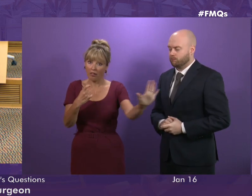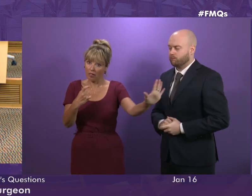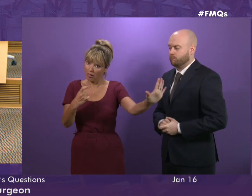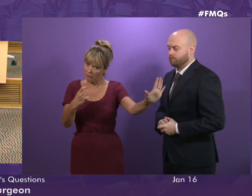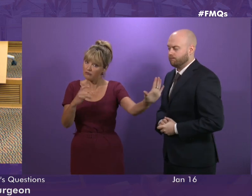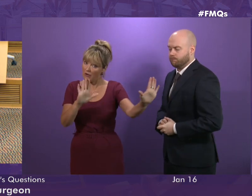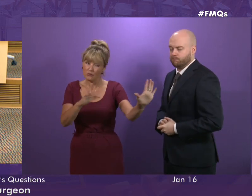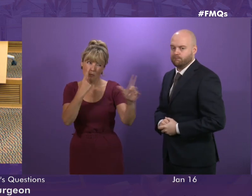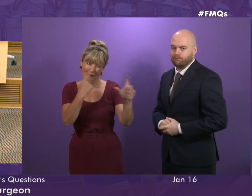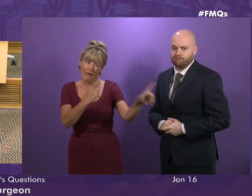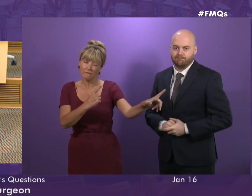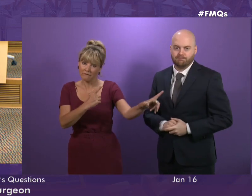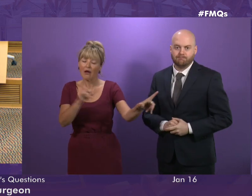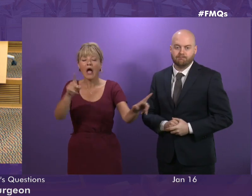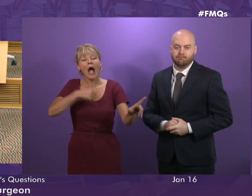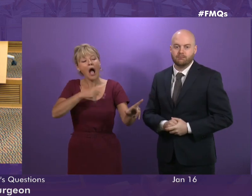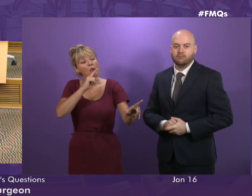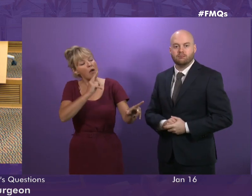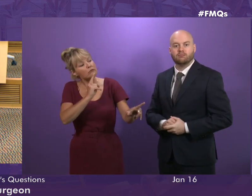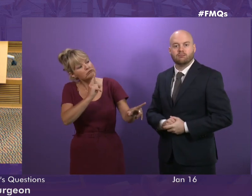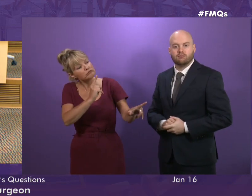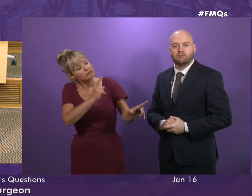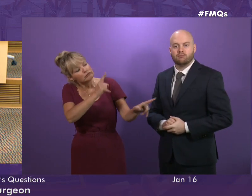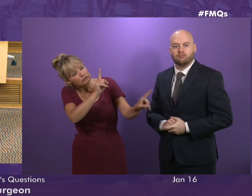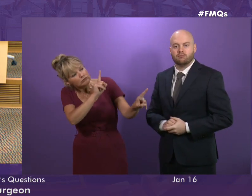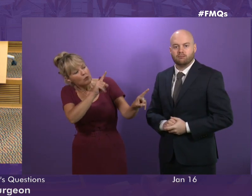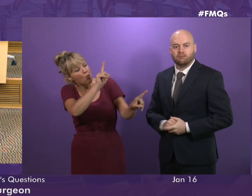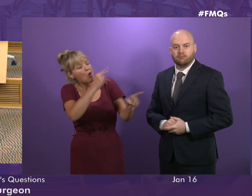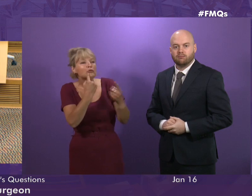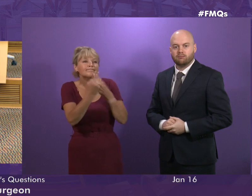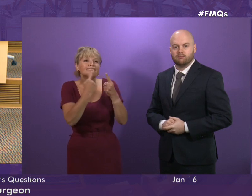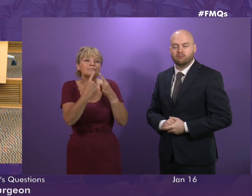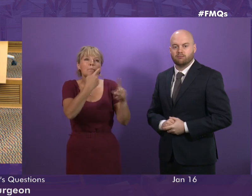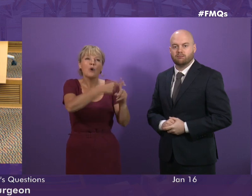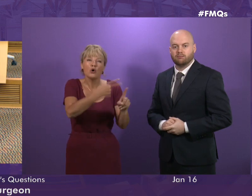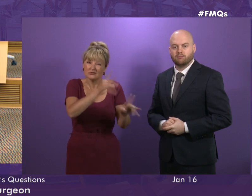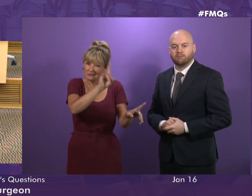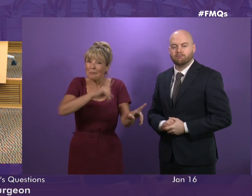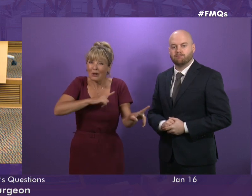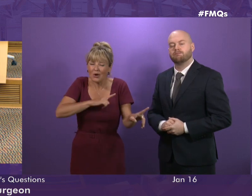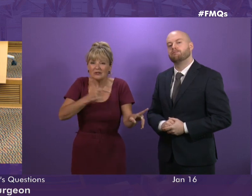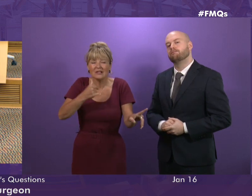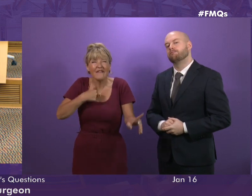and perhaps we can get some kind of consensus here. If I heard Jackson Carlaw correctly,